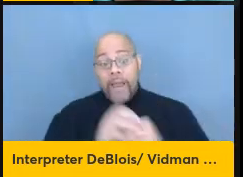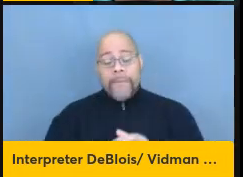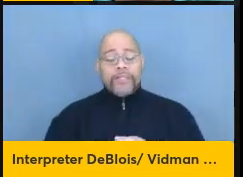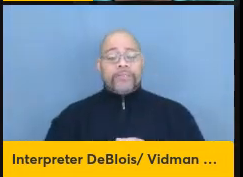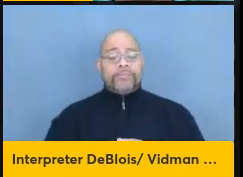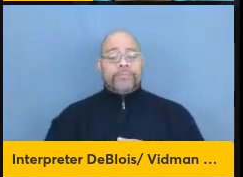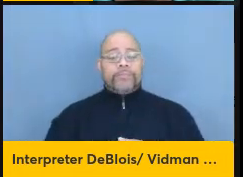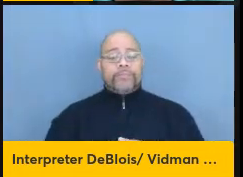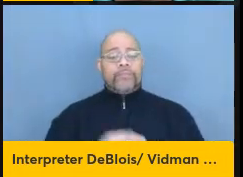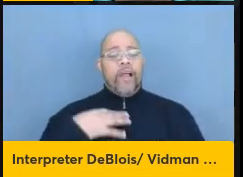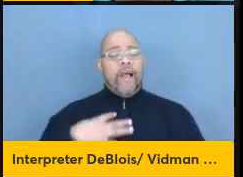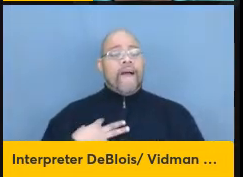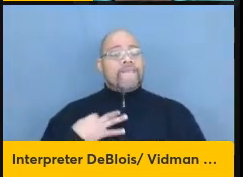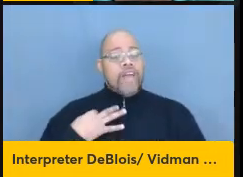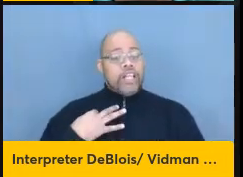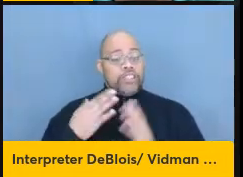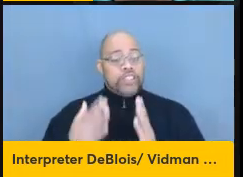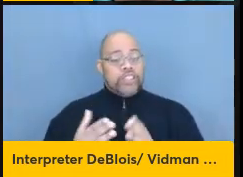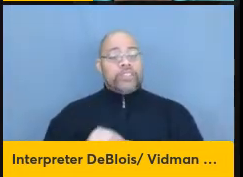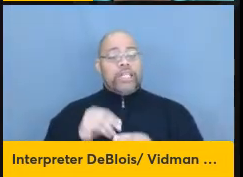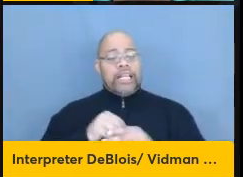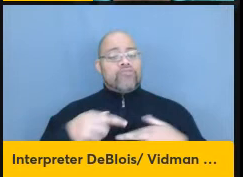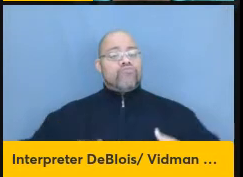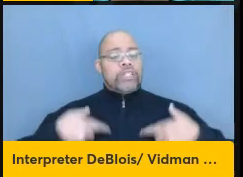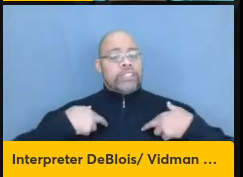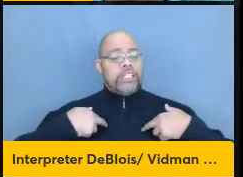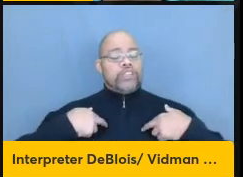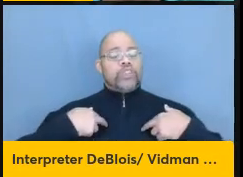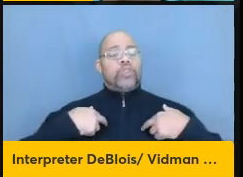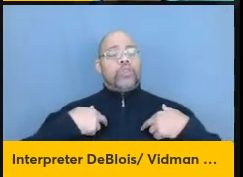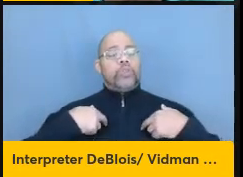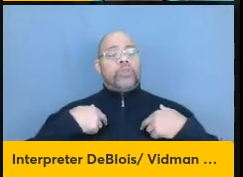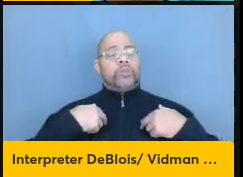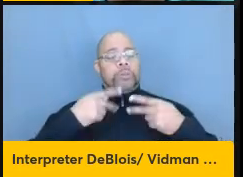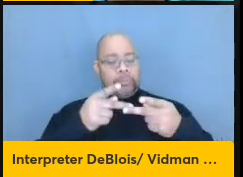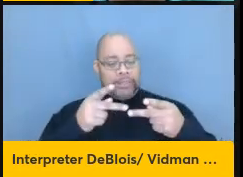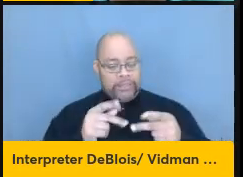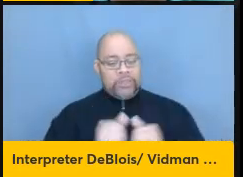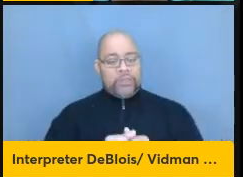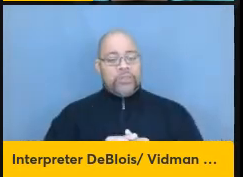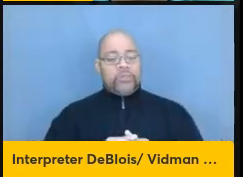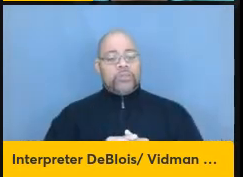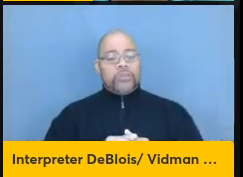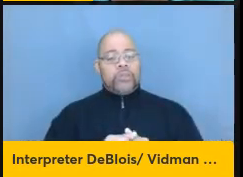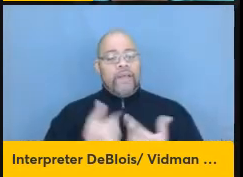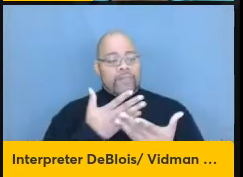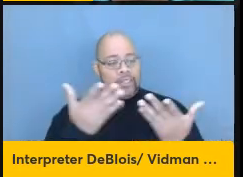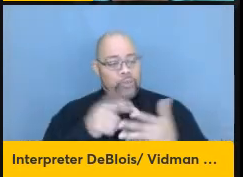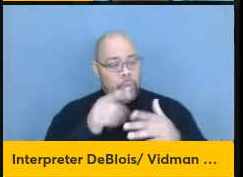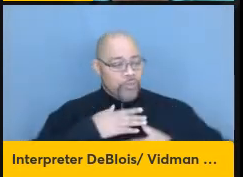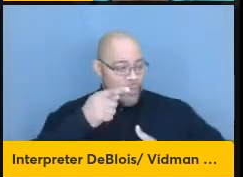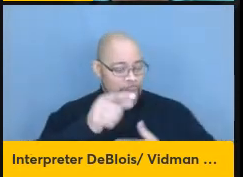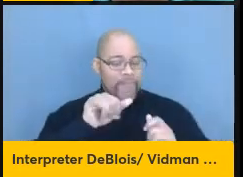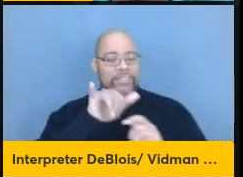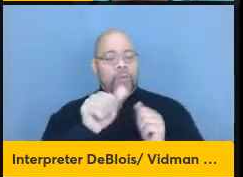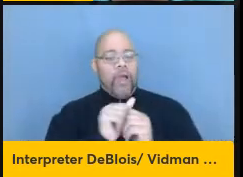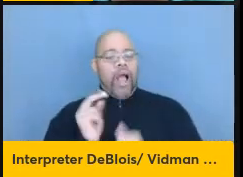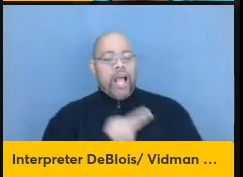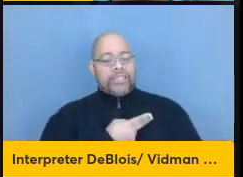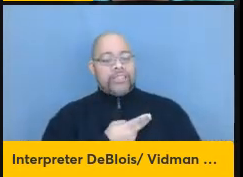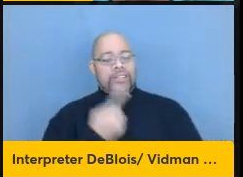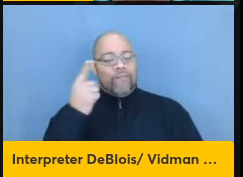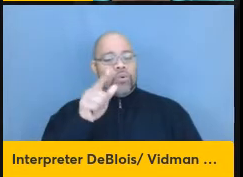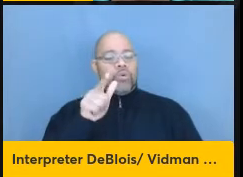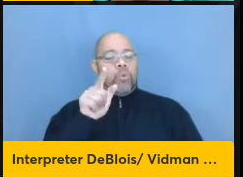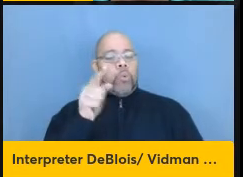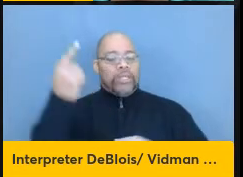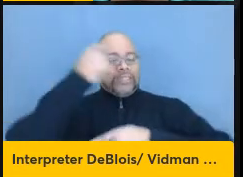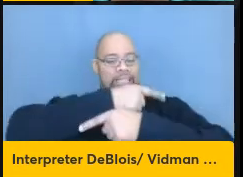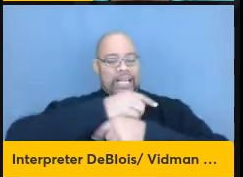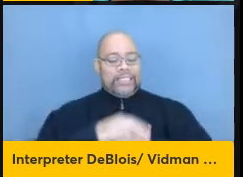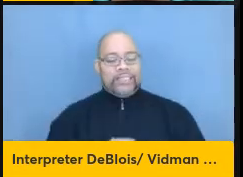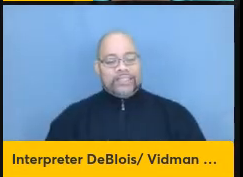volunteers were in a residential facility with things to entertain them and they had to stay with us for 21 days when The